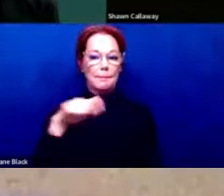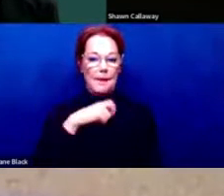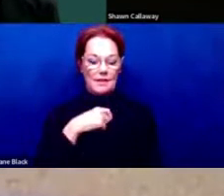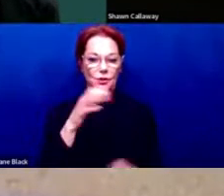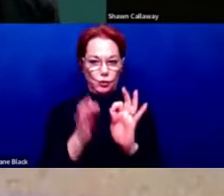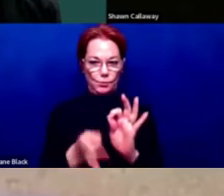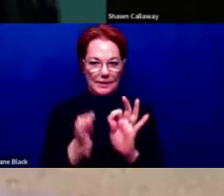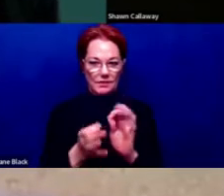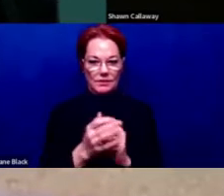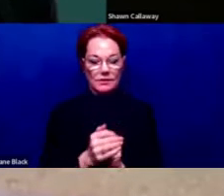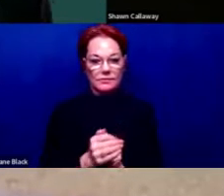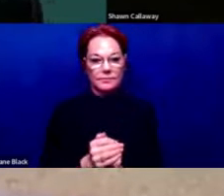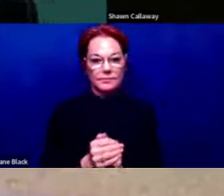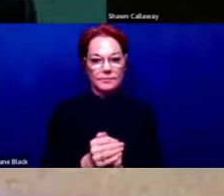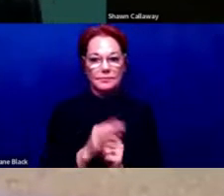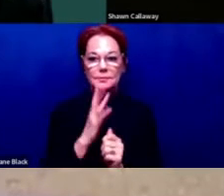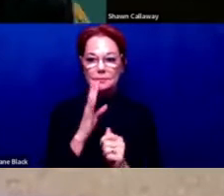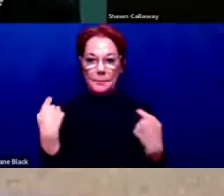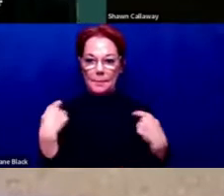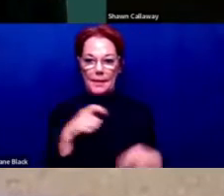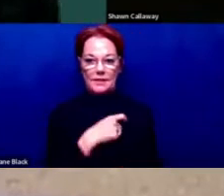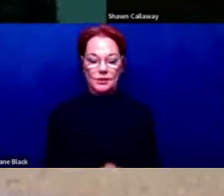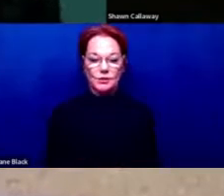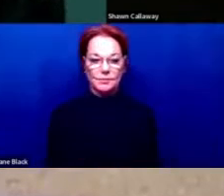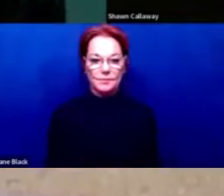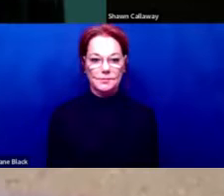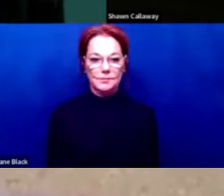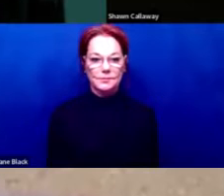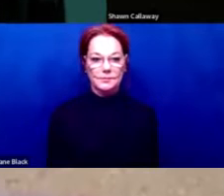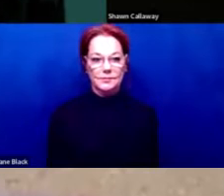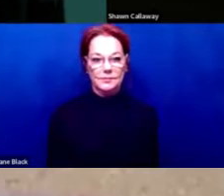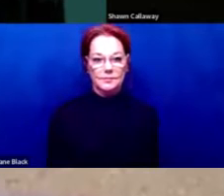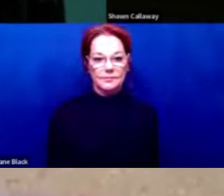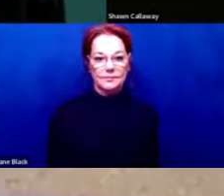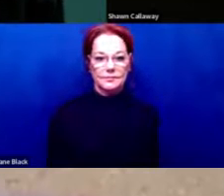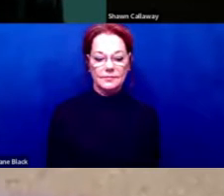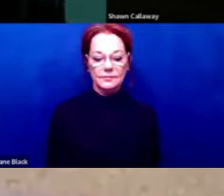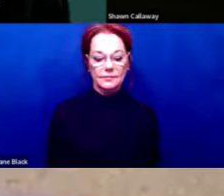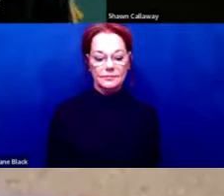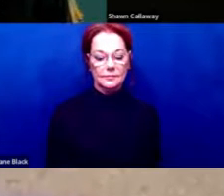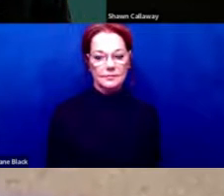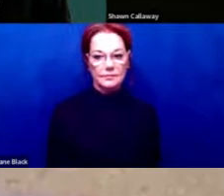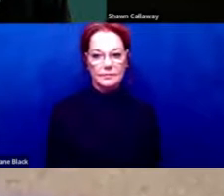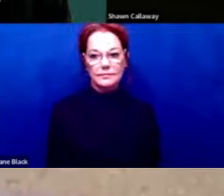Antes de comenzar quiero que la gente sepa como acceder a la interpretación en español en vivo. Se puede acceder a la